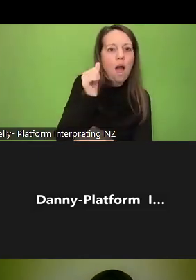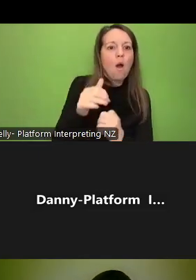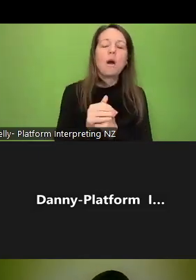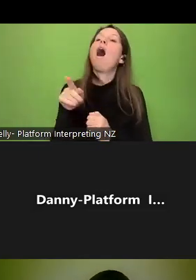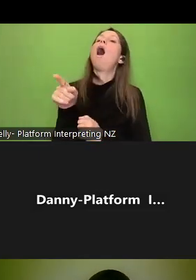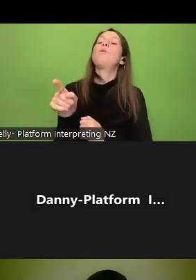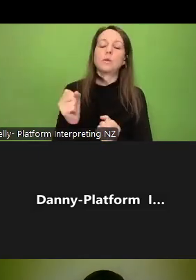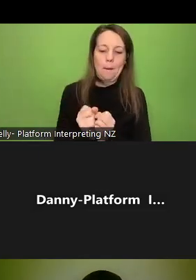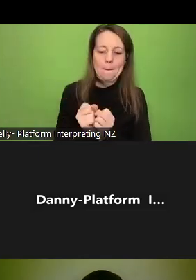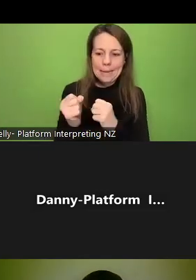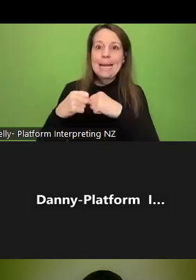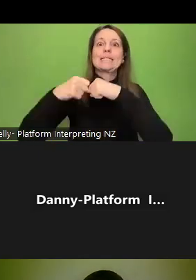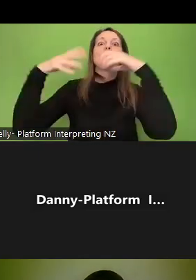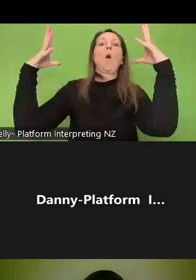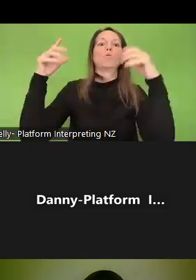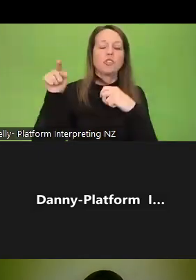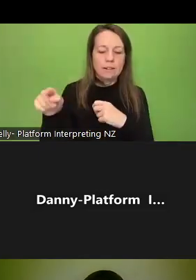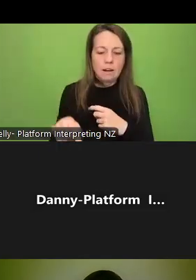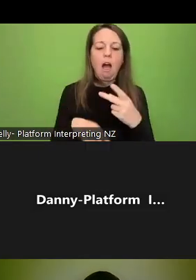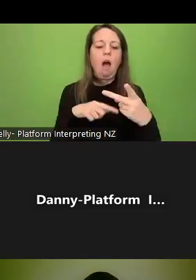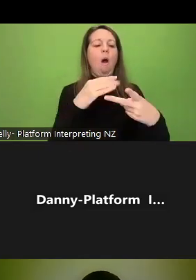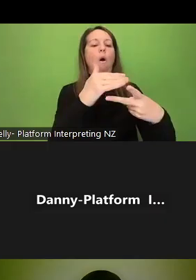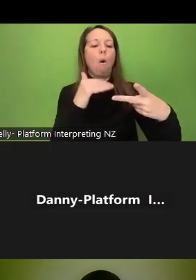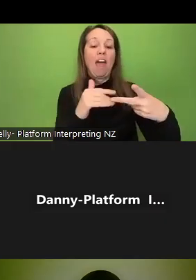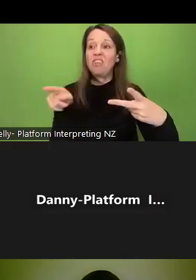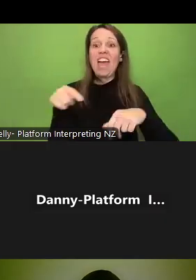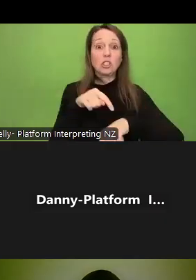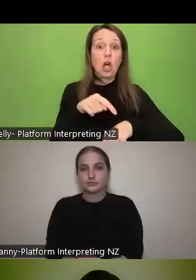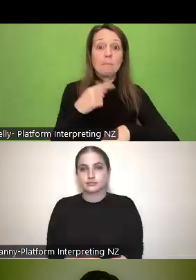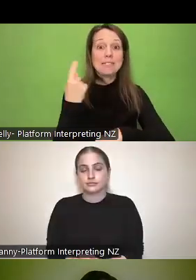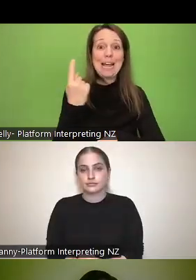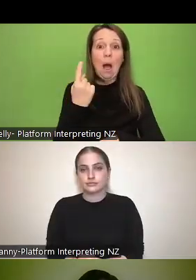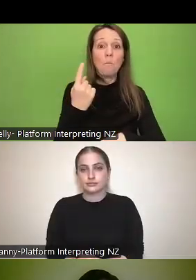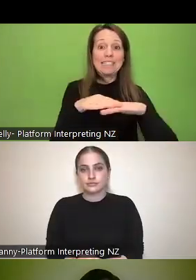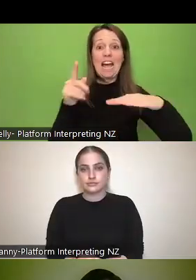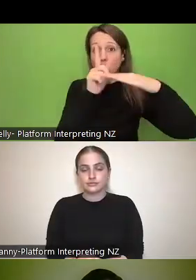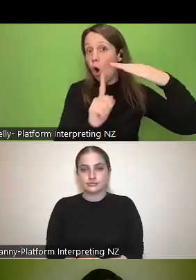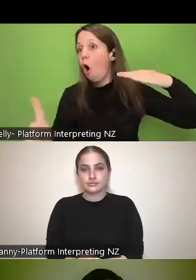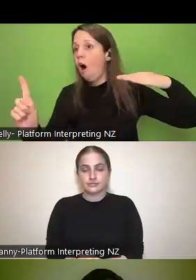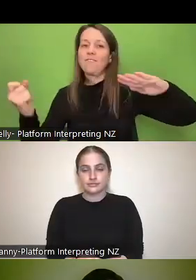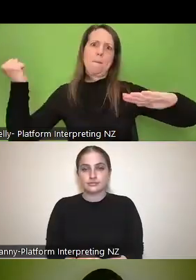oh, at this point, someone's going to get murdered offstage. Some people would like to know